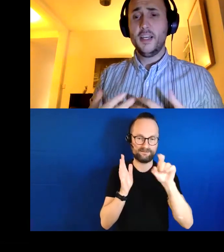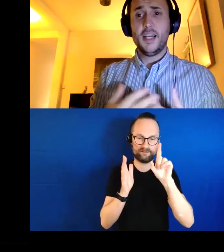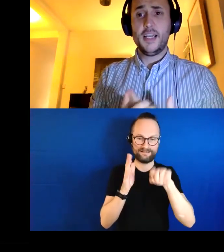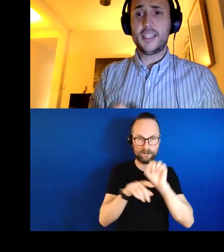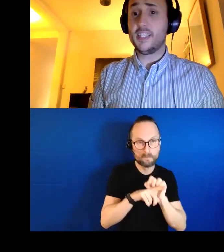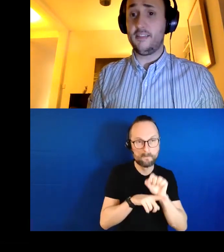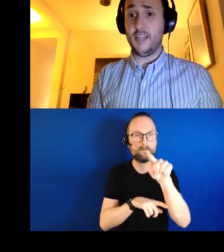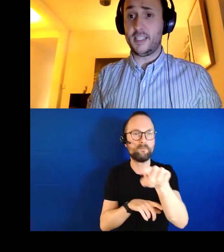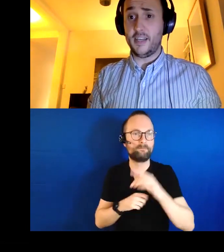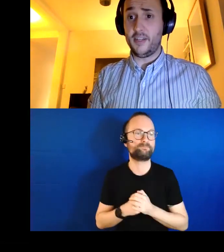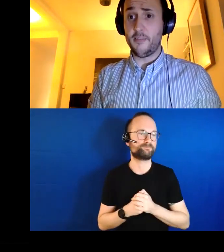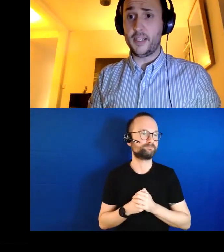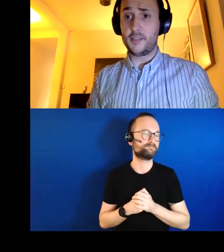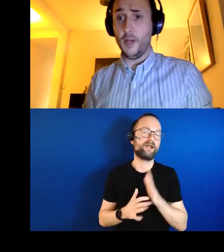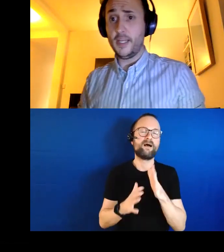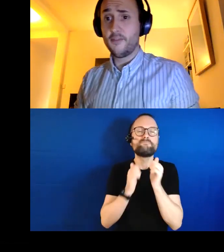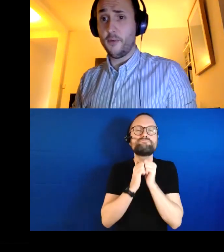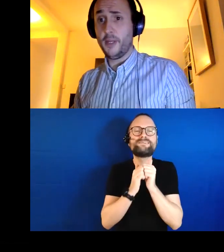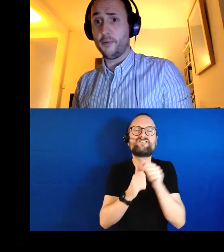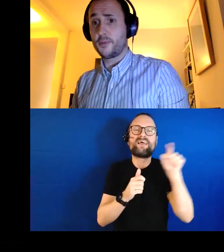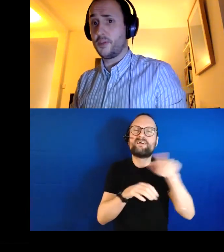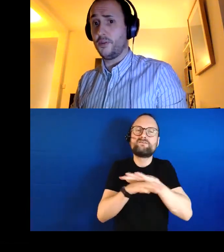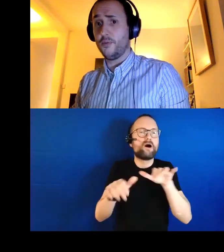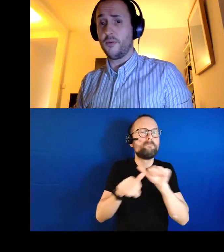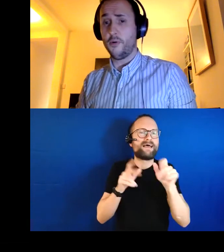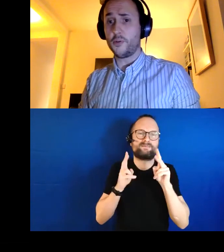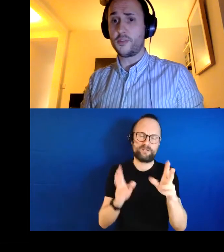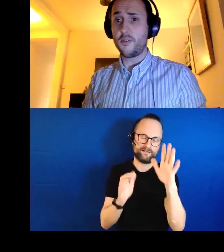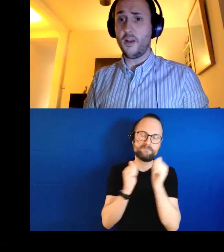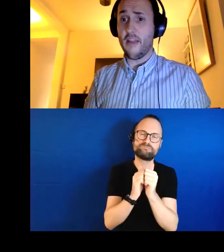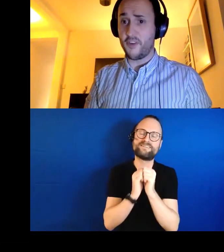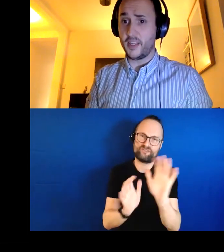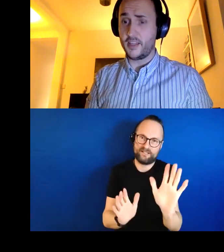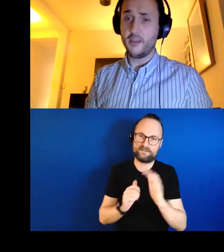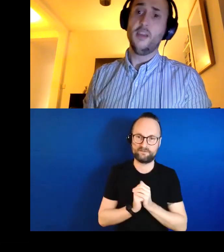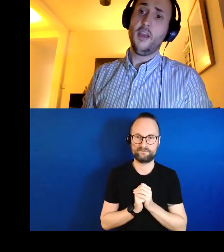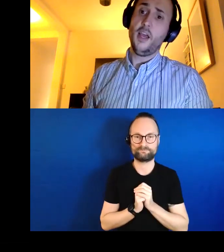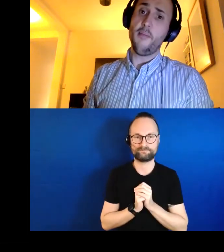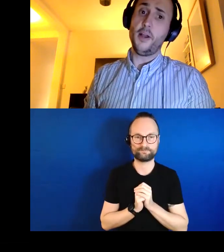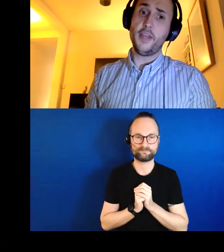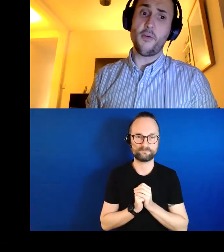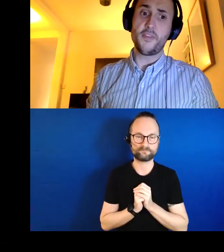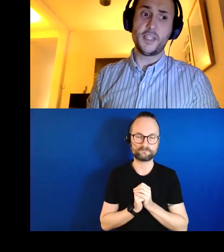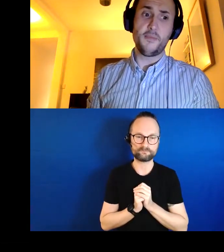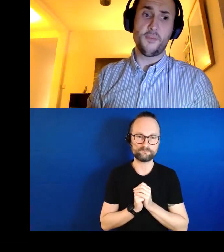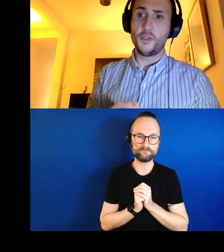push the summit button at the bottom.